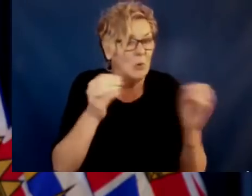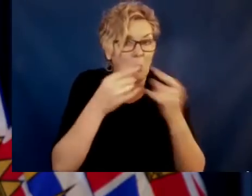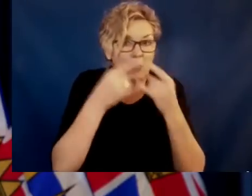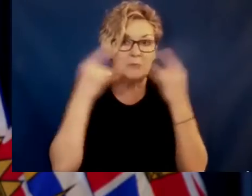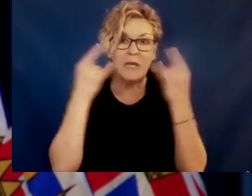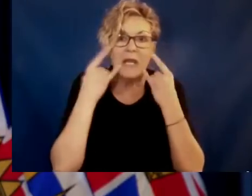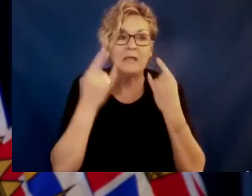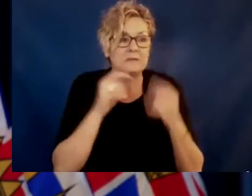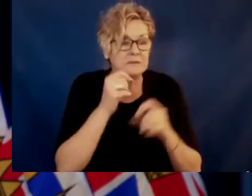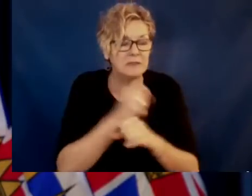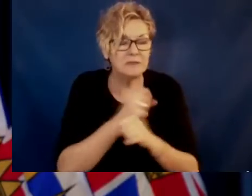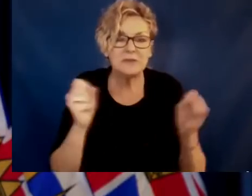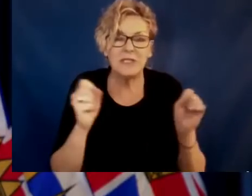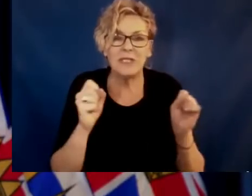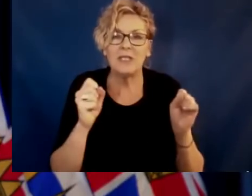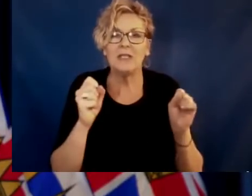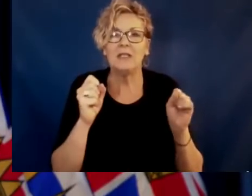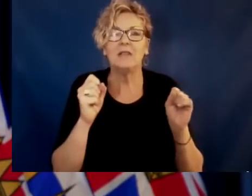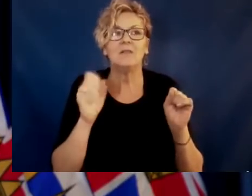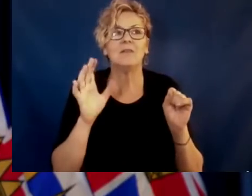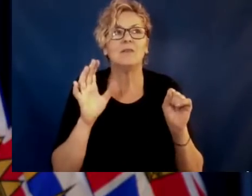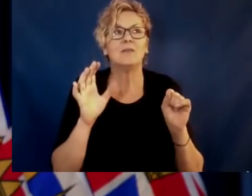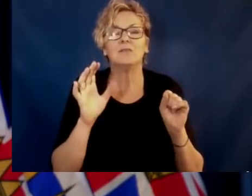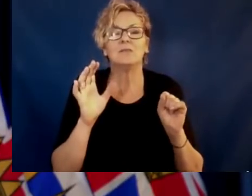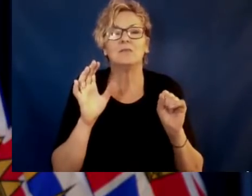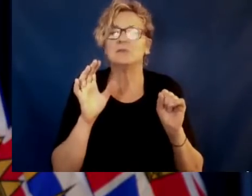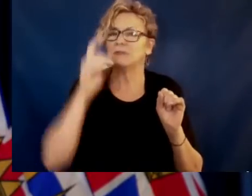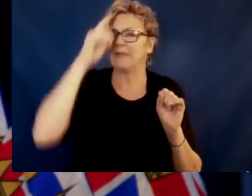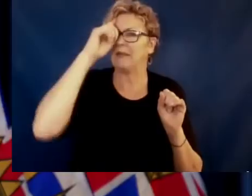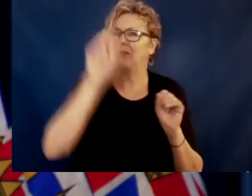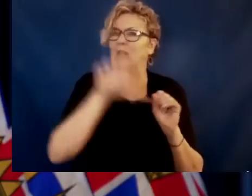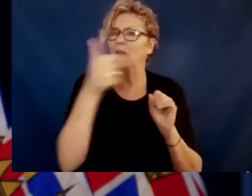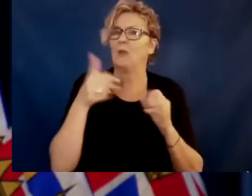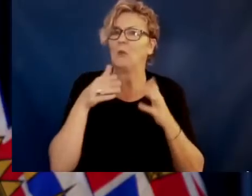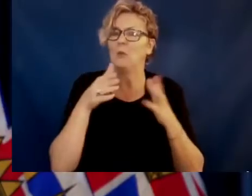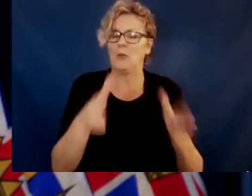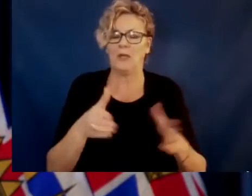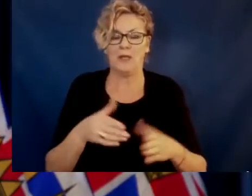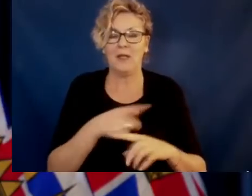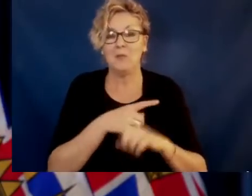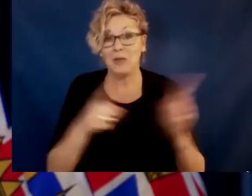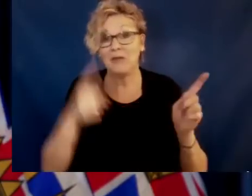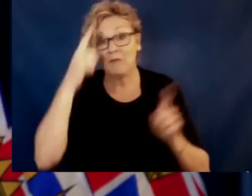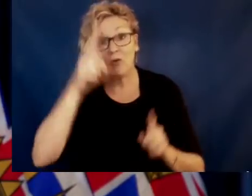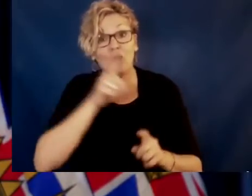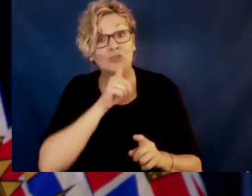houses in large groups. That can't happen this year. This has to be Halloween in the time